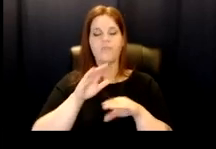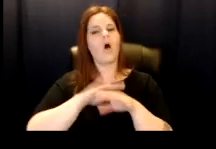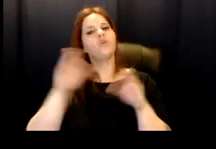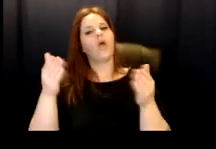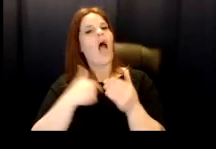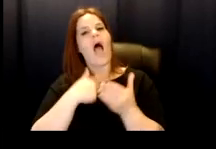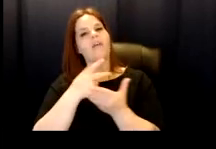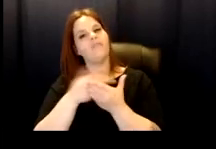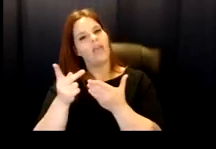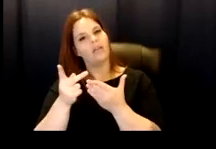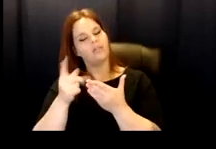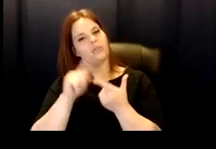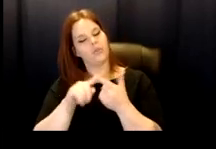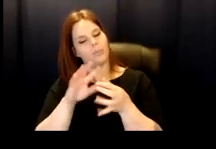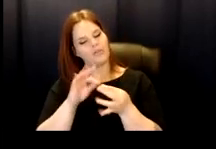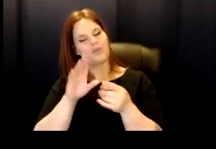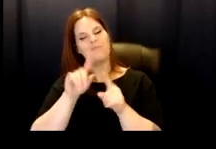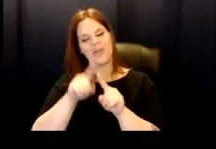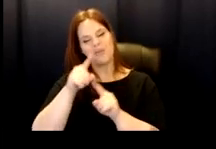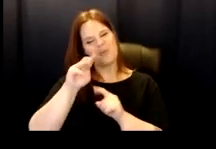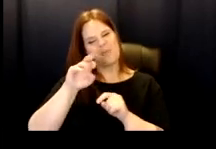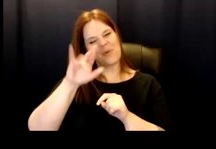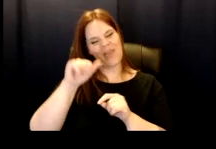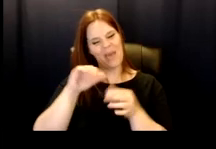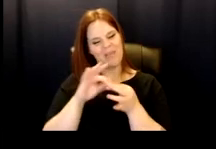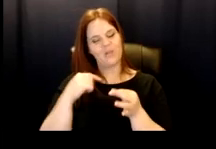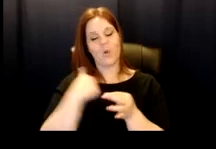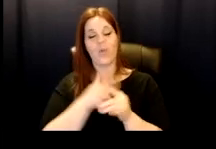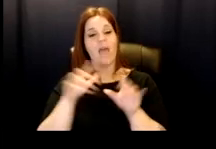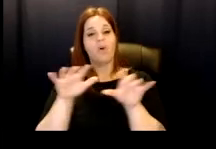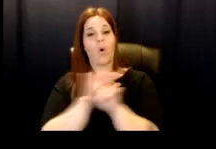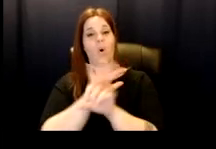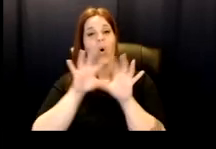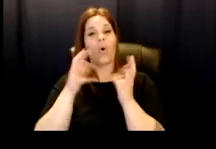although you Maria did, that we have a whole team behind us today. And that they include